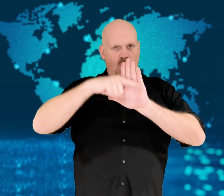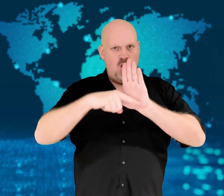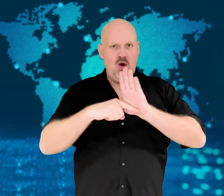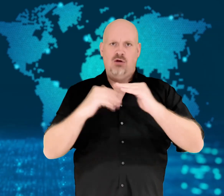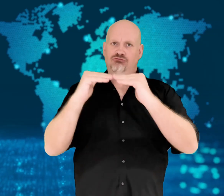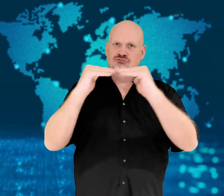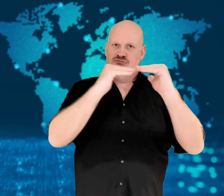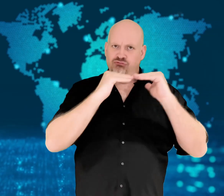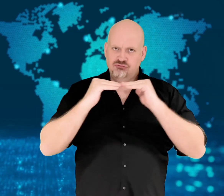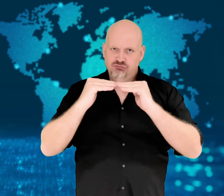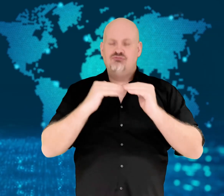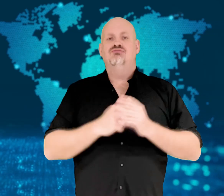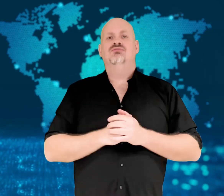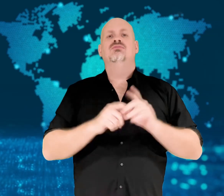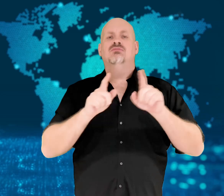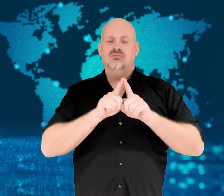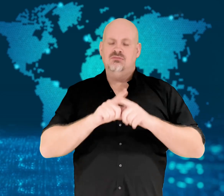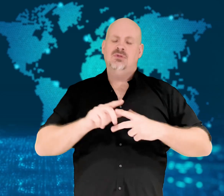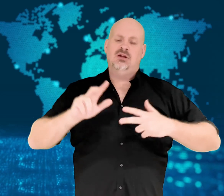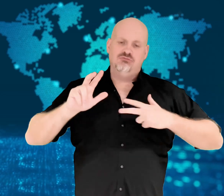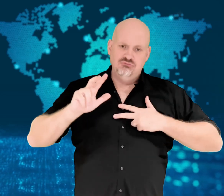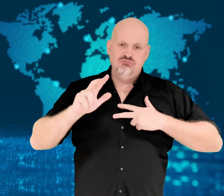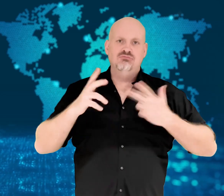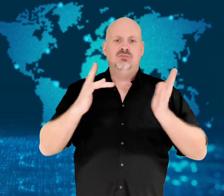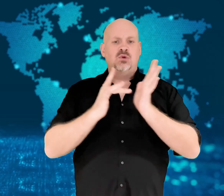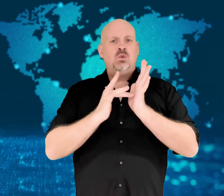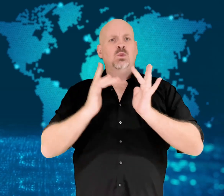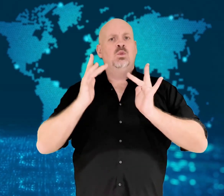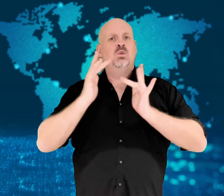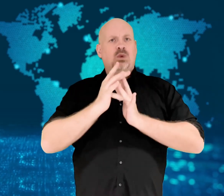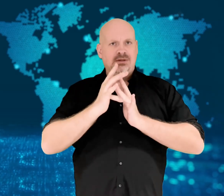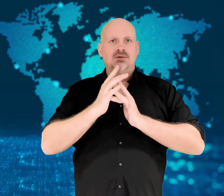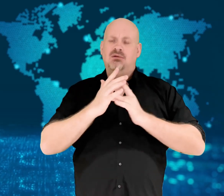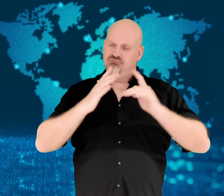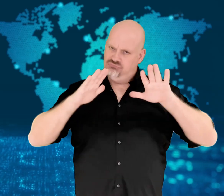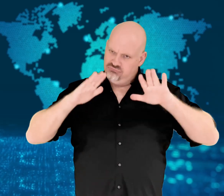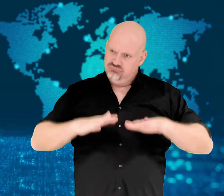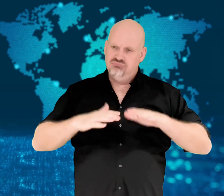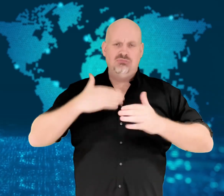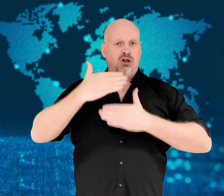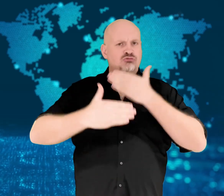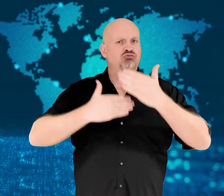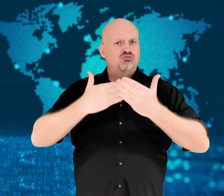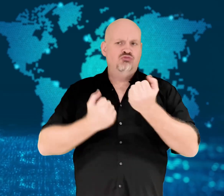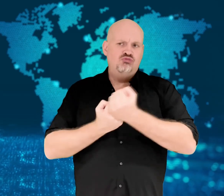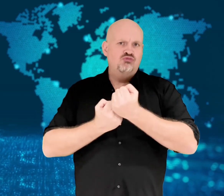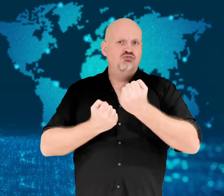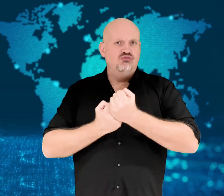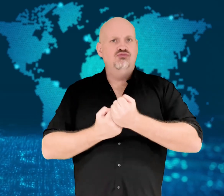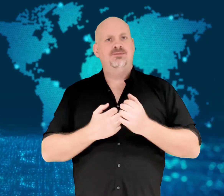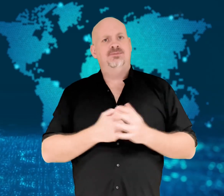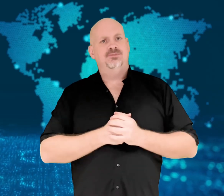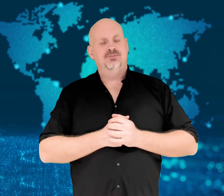the UK and other Commonwealth countries with law and justice.